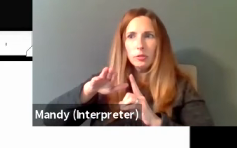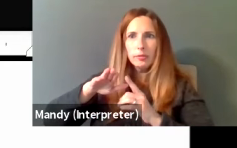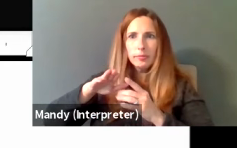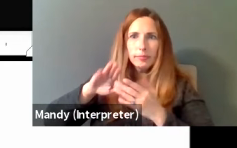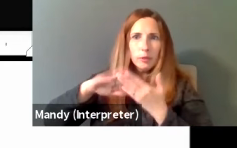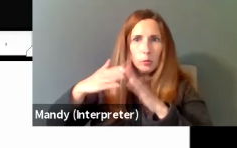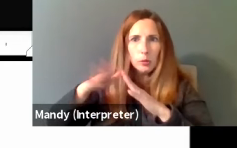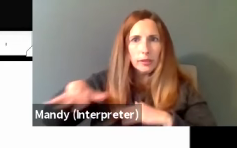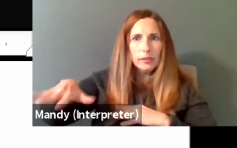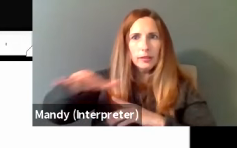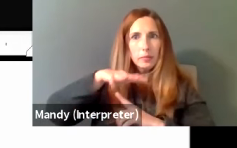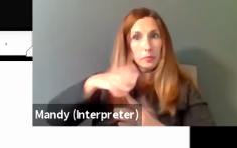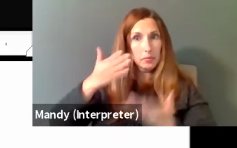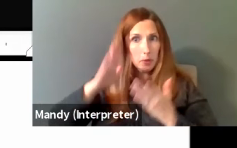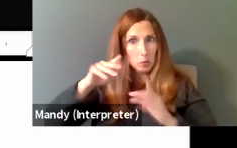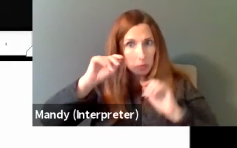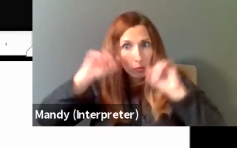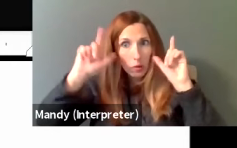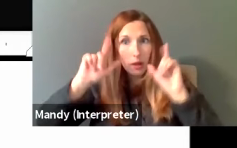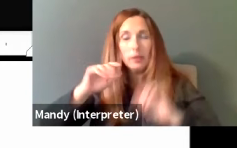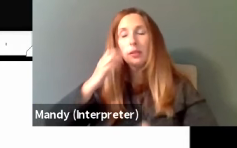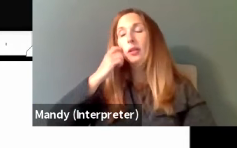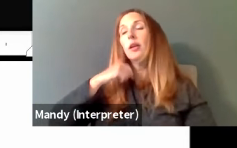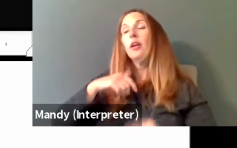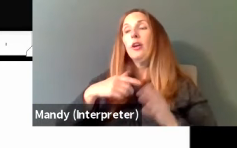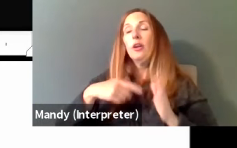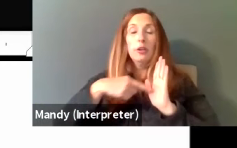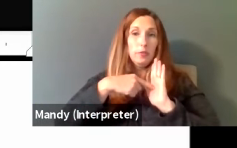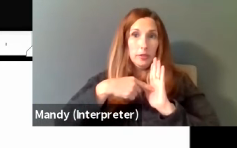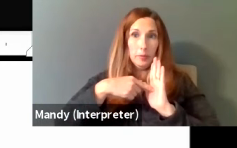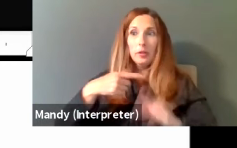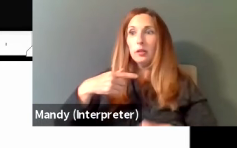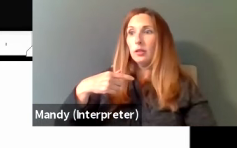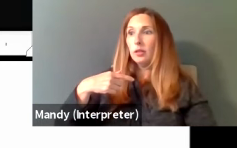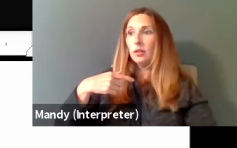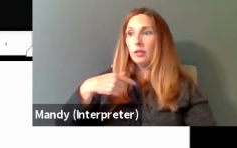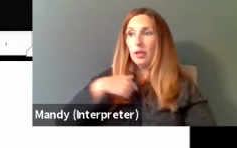that might surprise you. I know for certain, when I have worked with not-for-profits